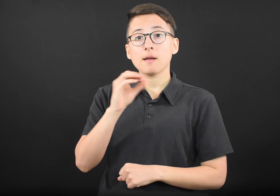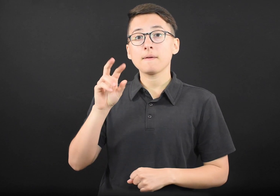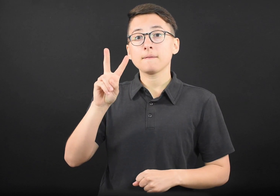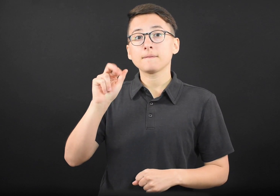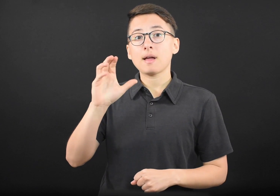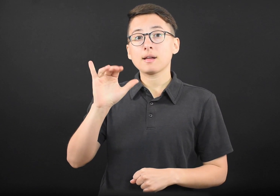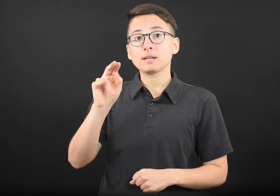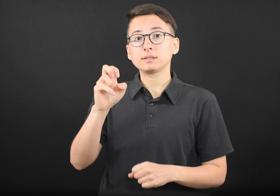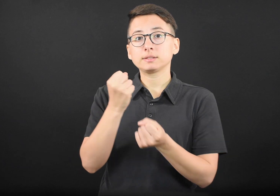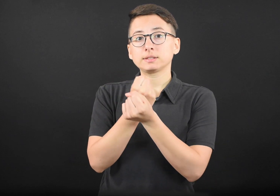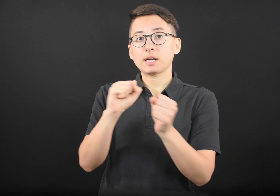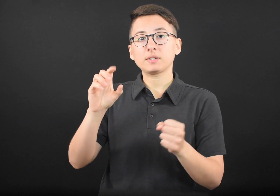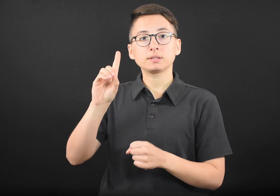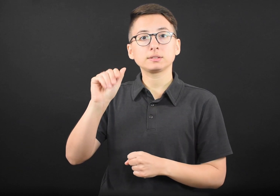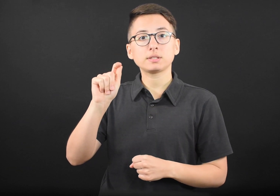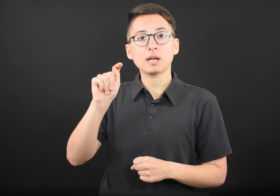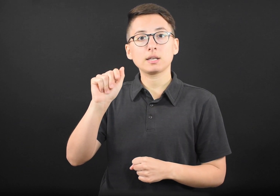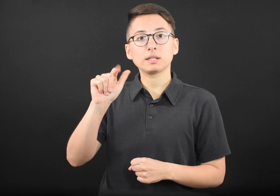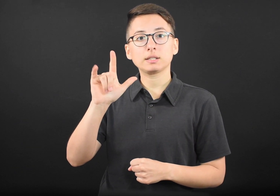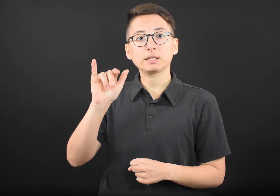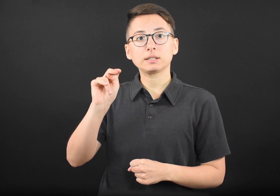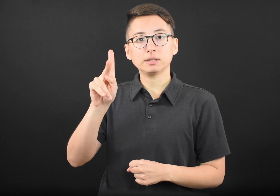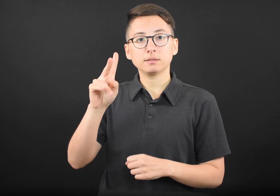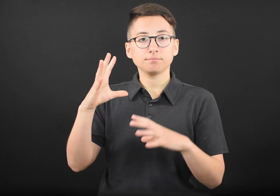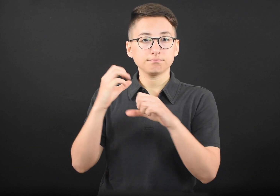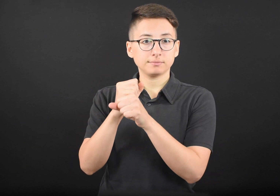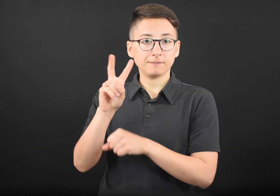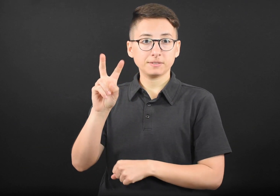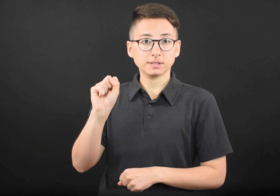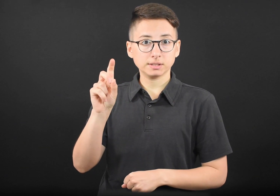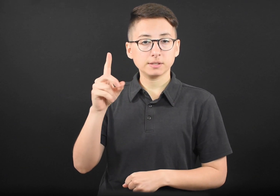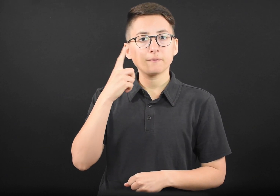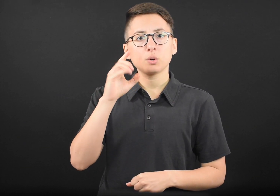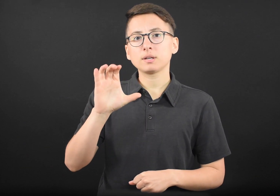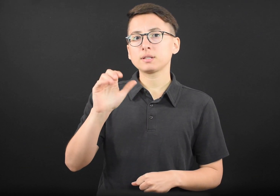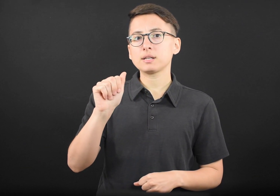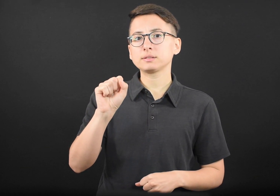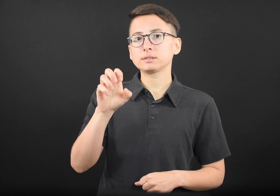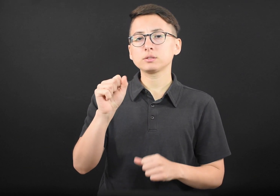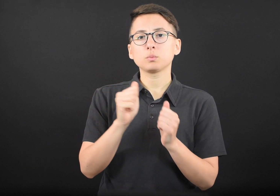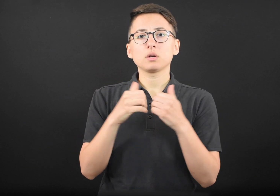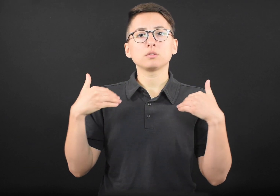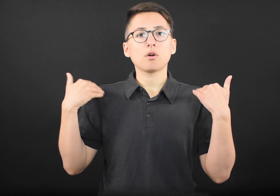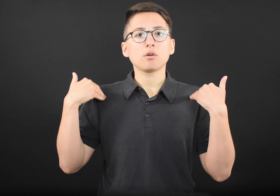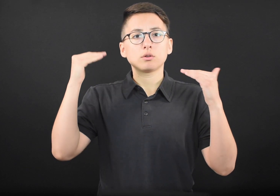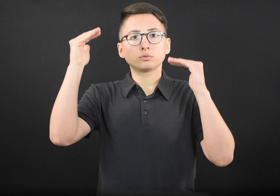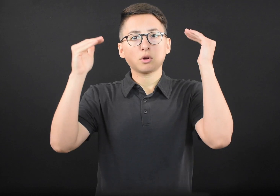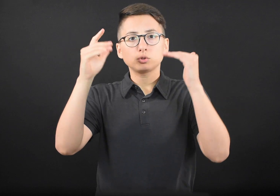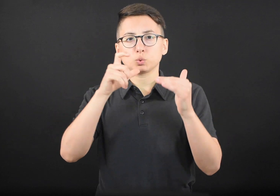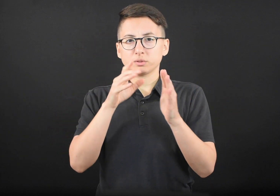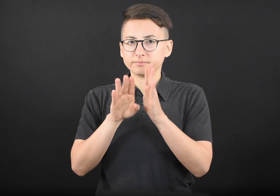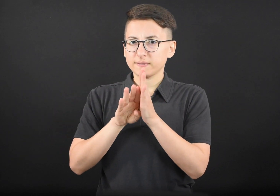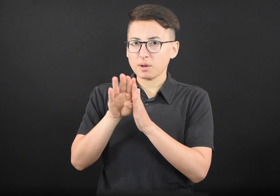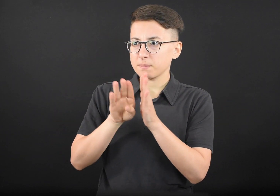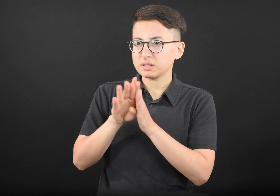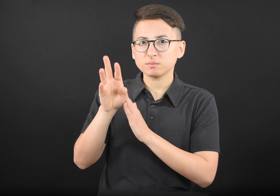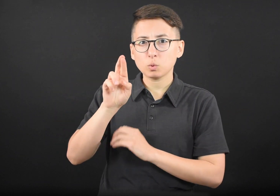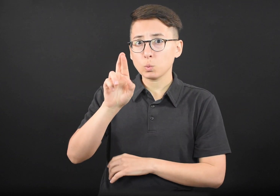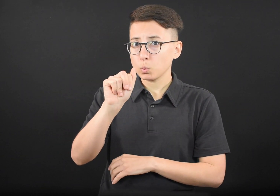and the Vaccine Safety Datalink (VSD) for cases of young adults developing the rare heart- related